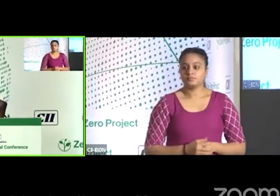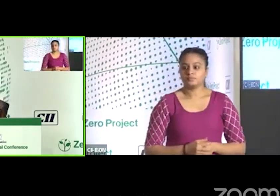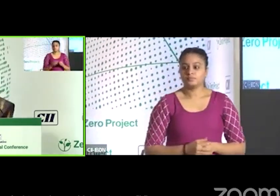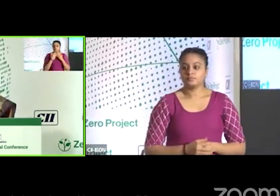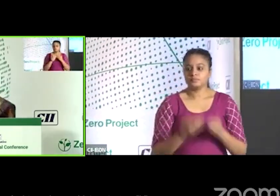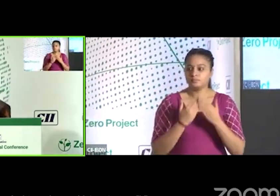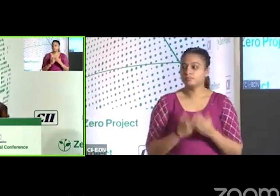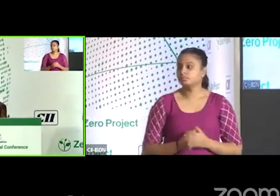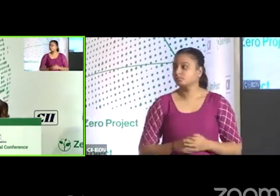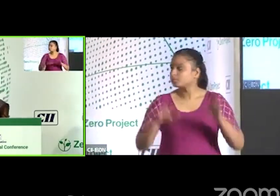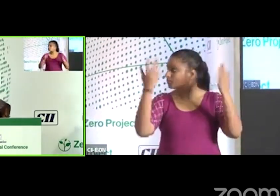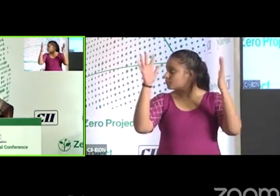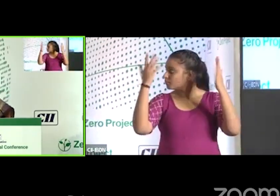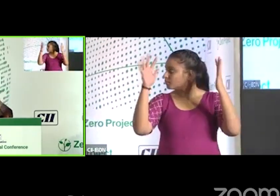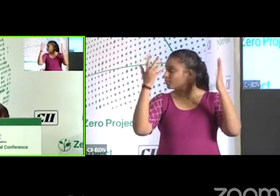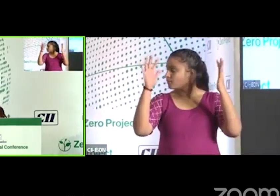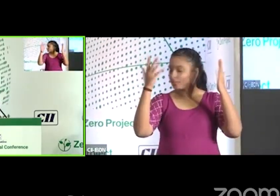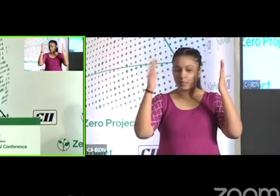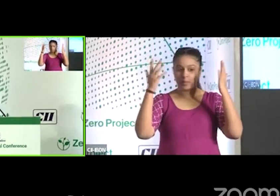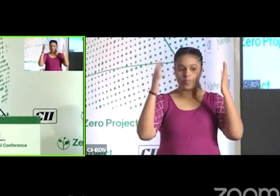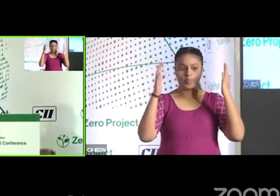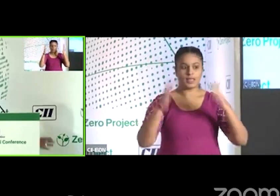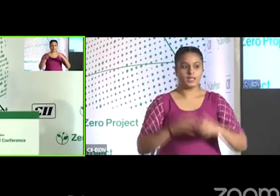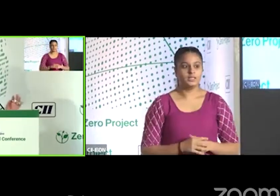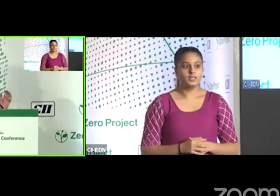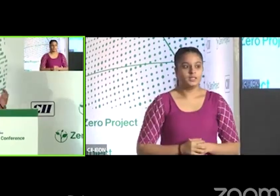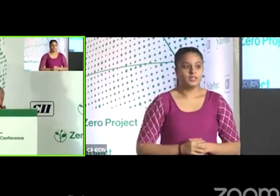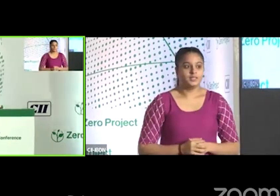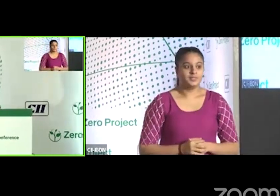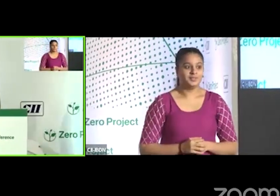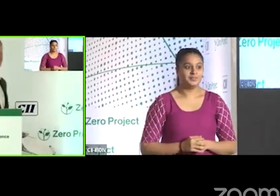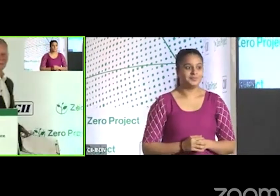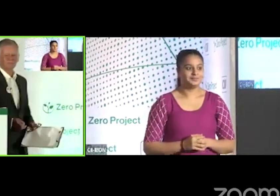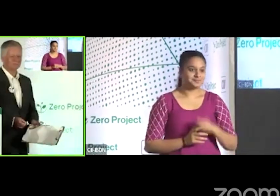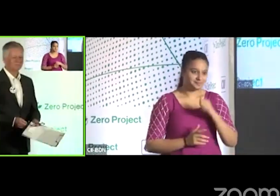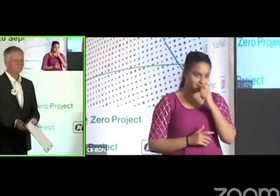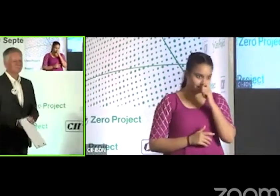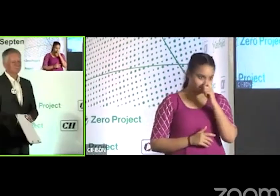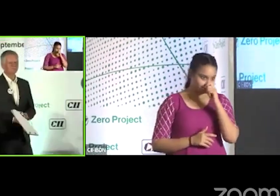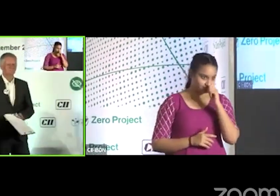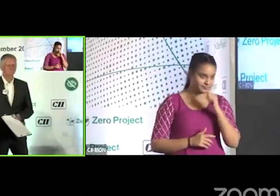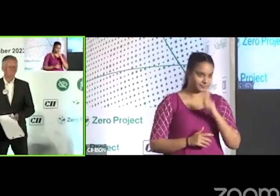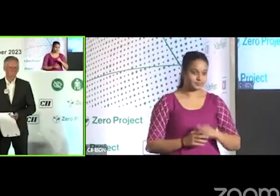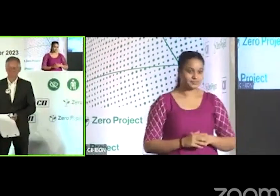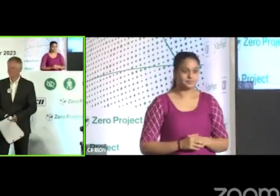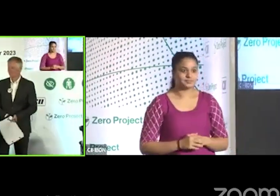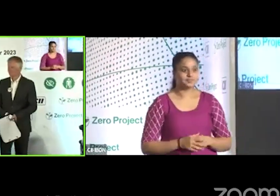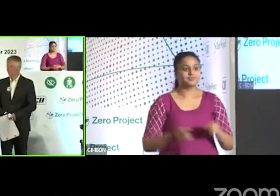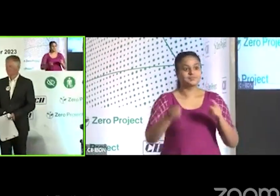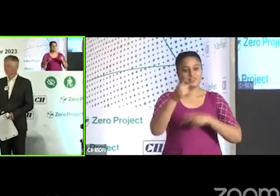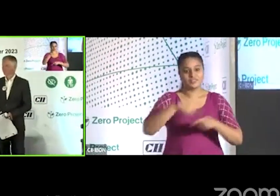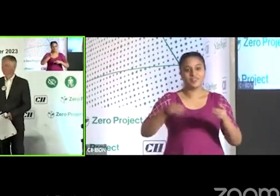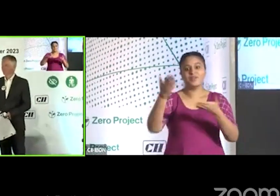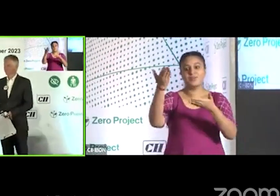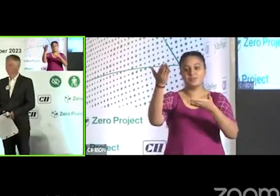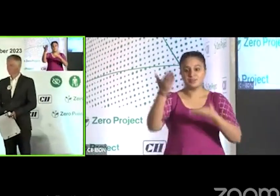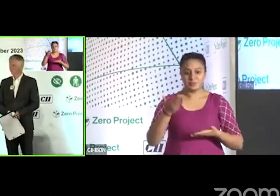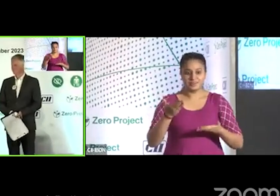I'd like to thank you again. Yeah. Warm welcome to all of you.